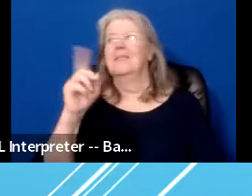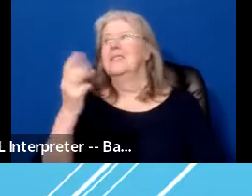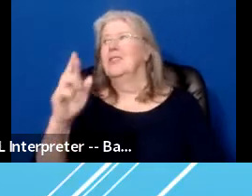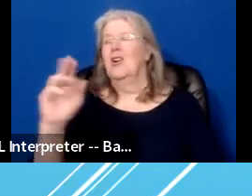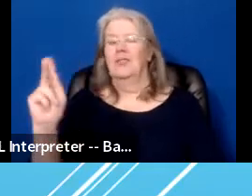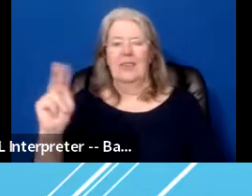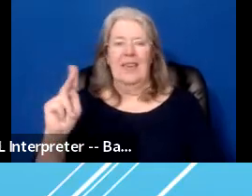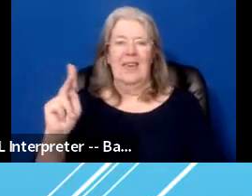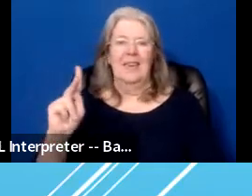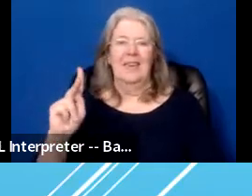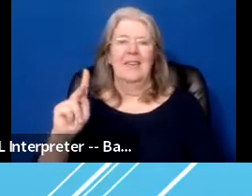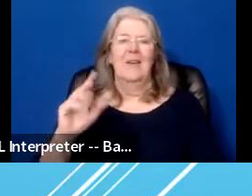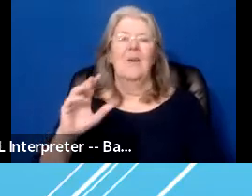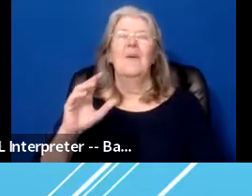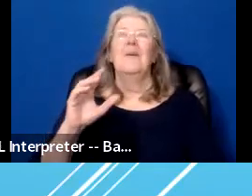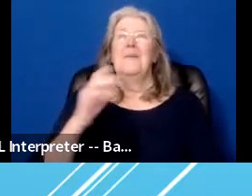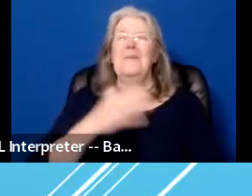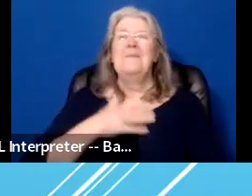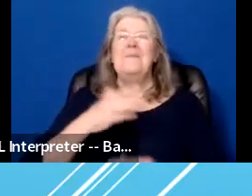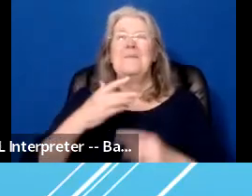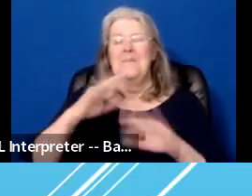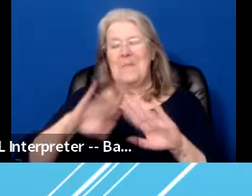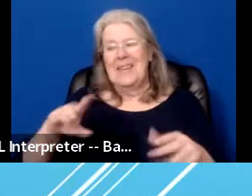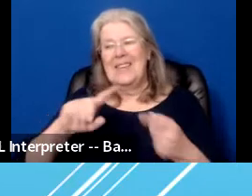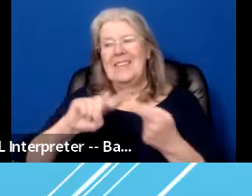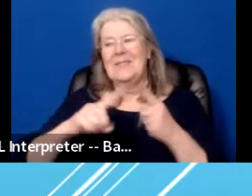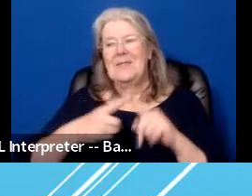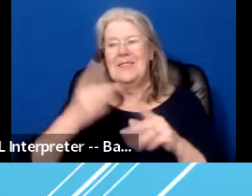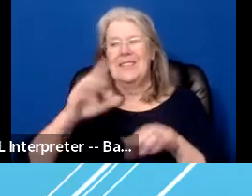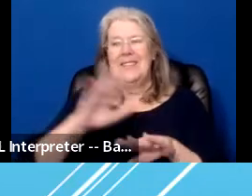Dr Klemsz because my husband has a PhD so, you know, it's whatever works for you.